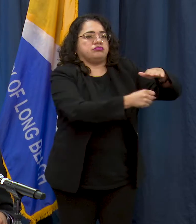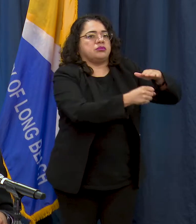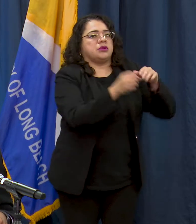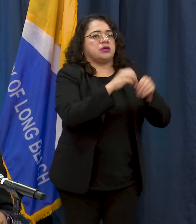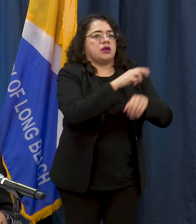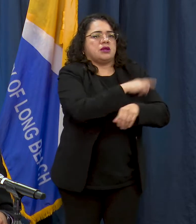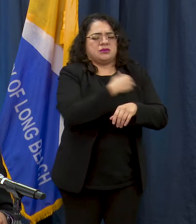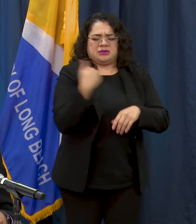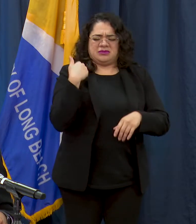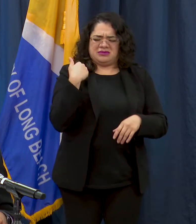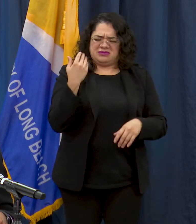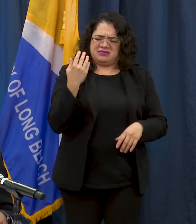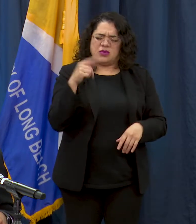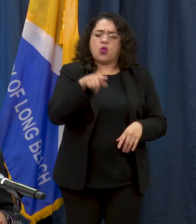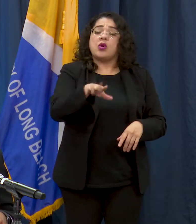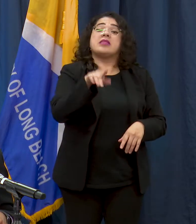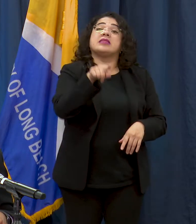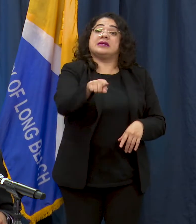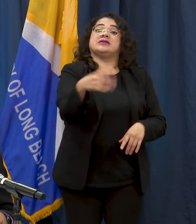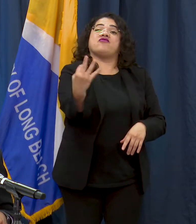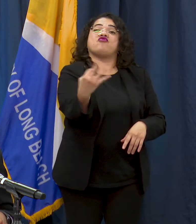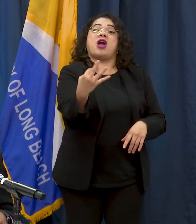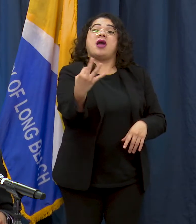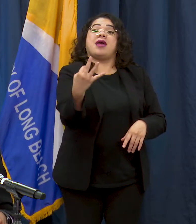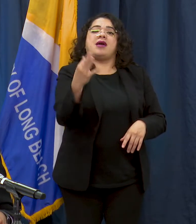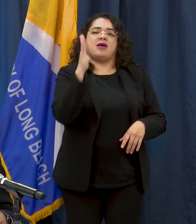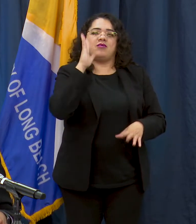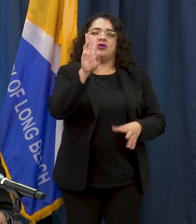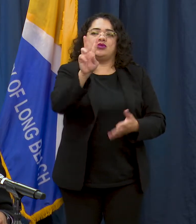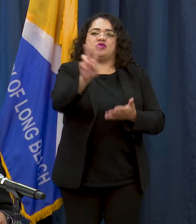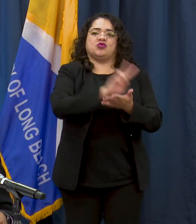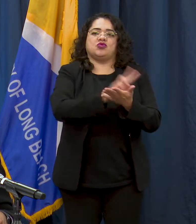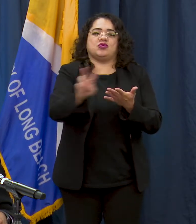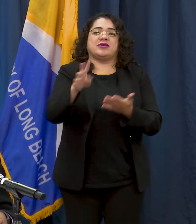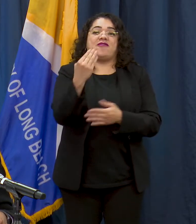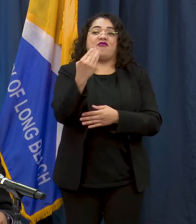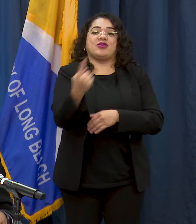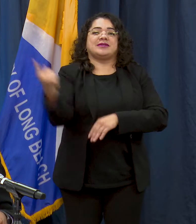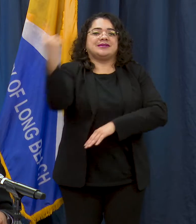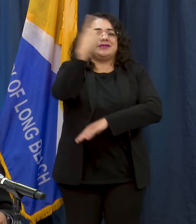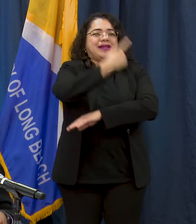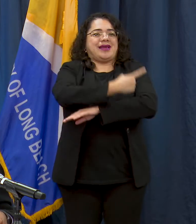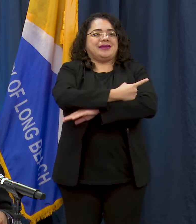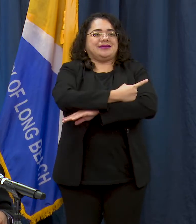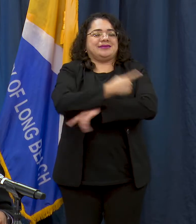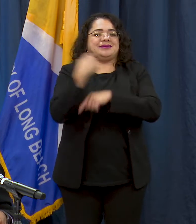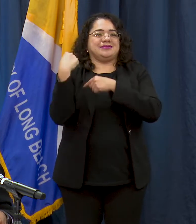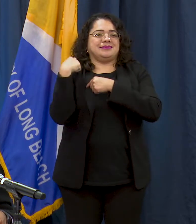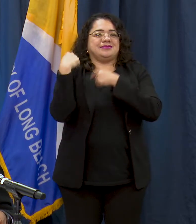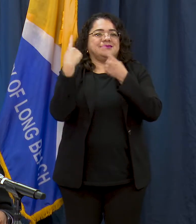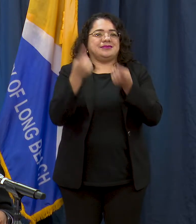will be two weeks exactly, 14 days since the relaxing of the safer at